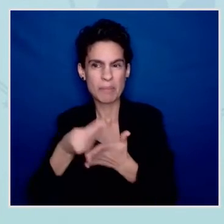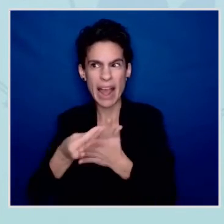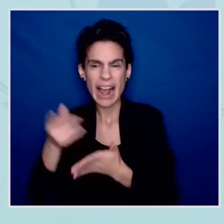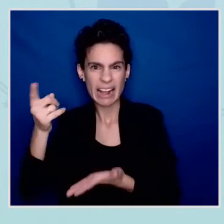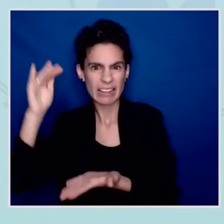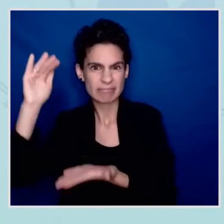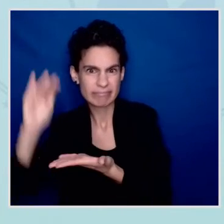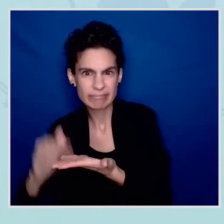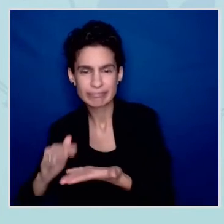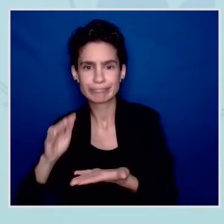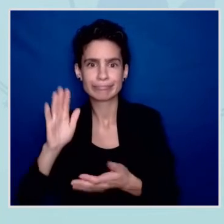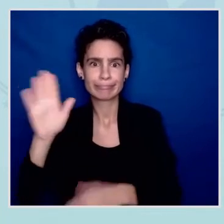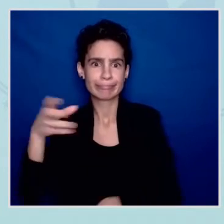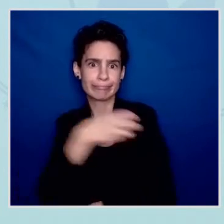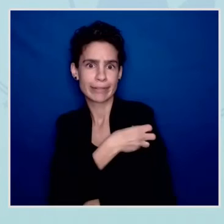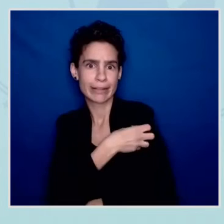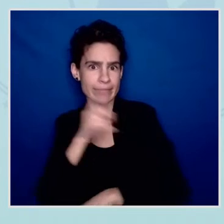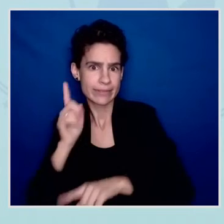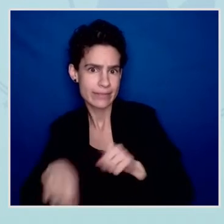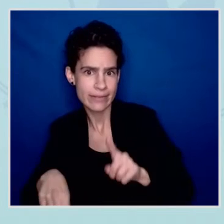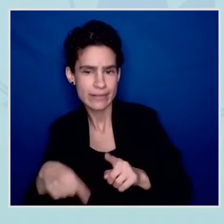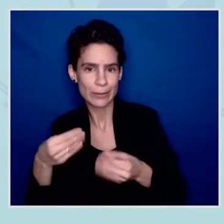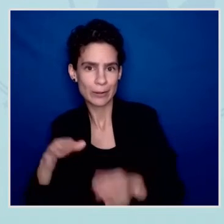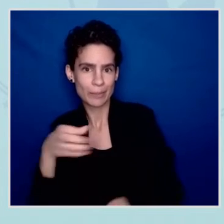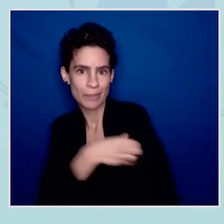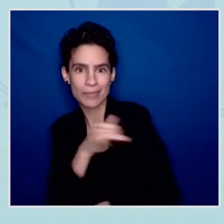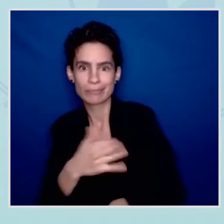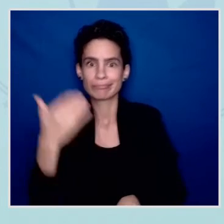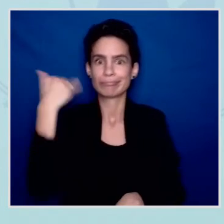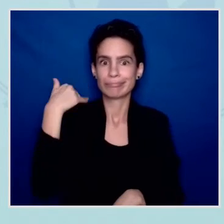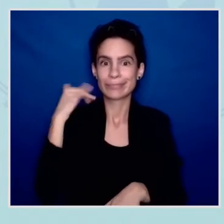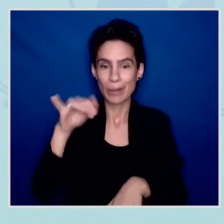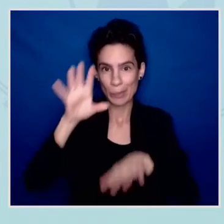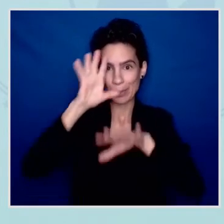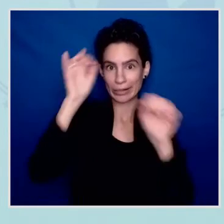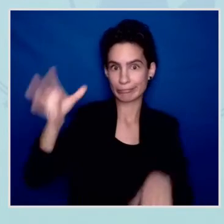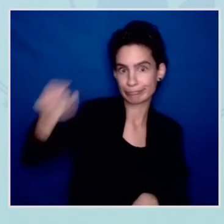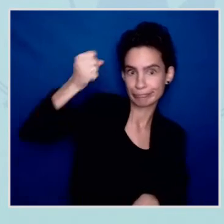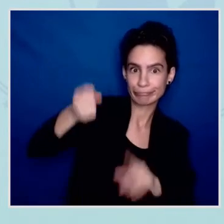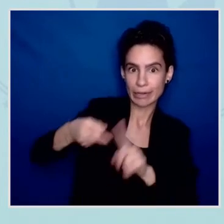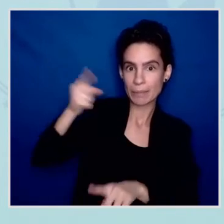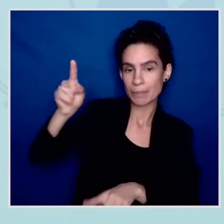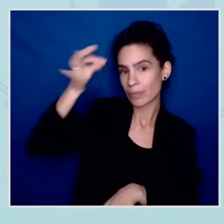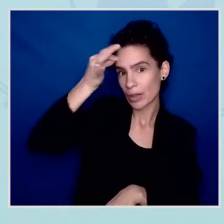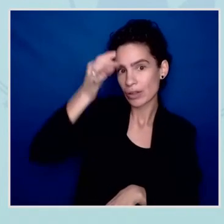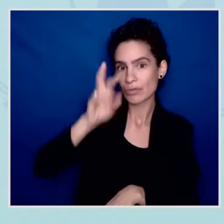WHICH IS THAT, THE IDEA THAT WITH INTEREST RATES AS LOW AS